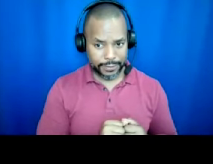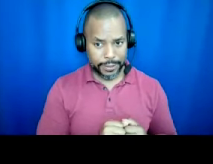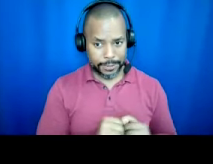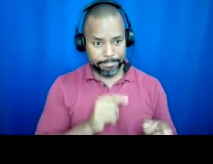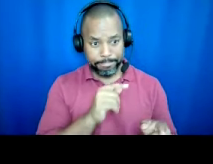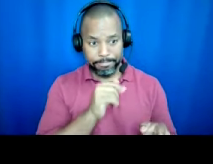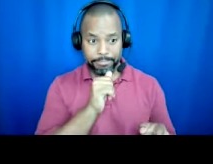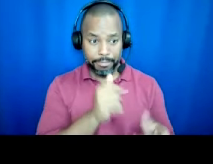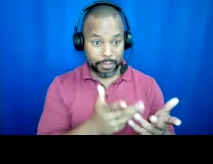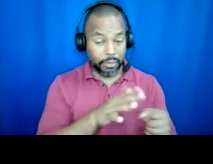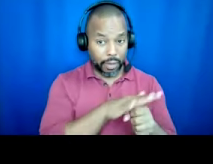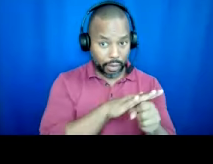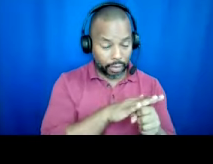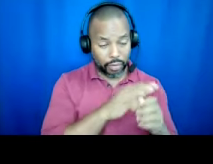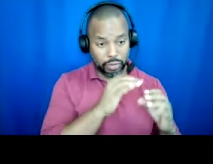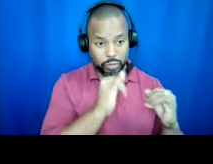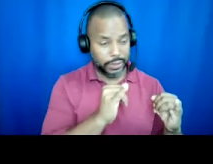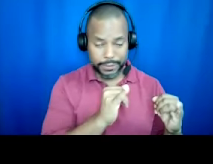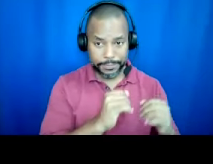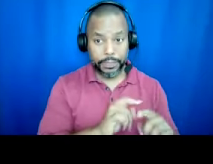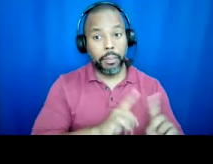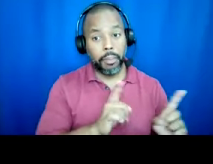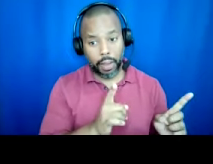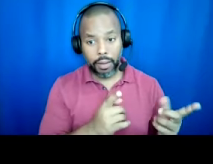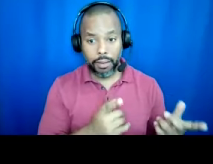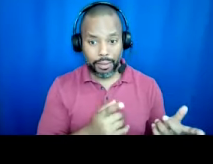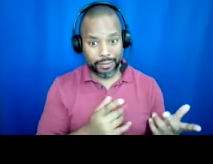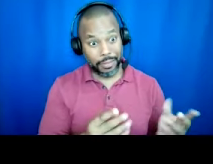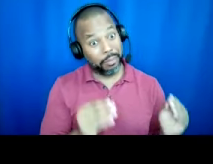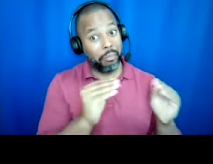but are certainly happening in 20 or even more, in fact. Right.